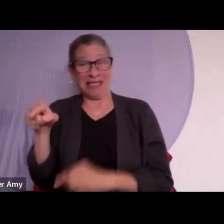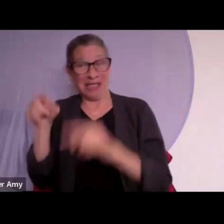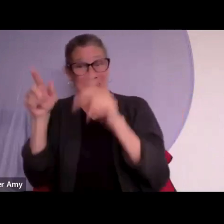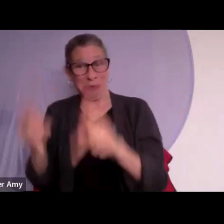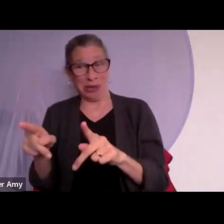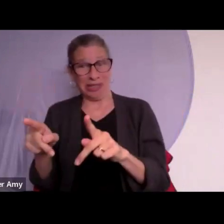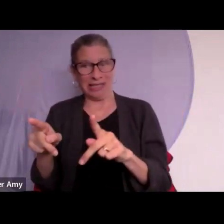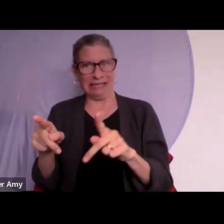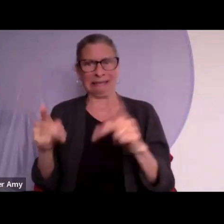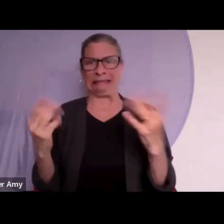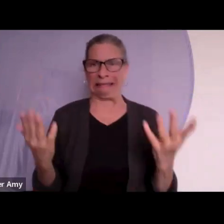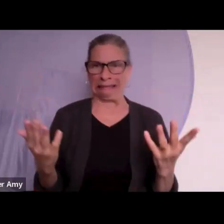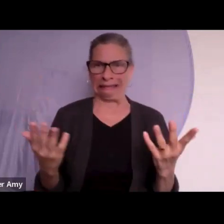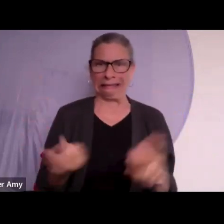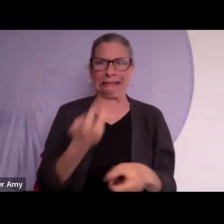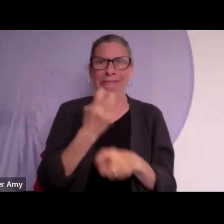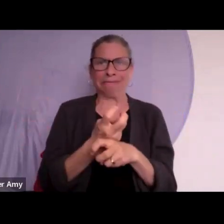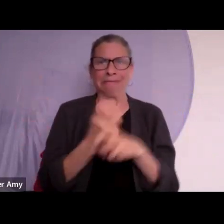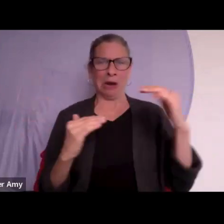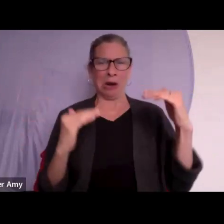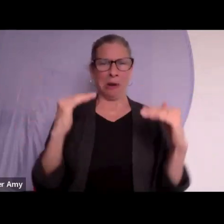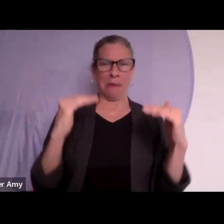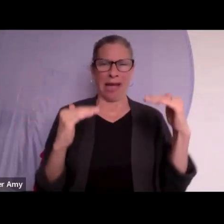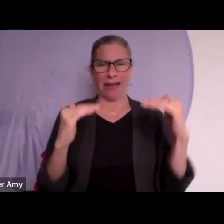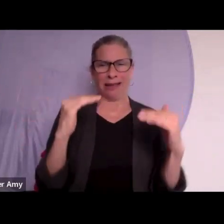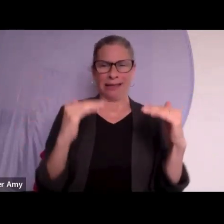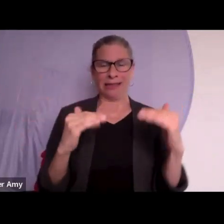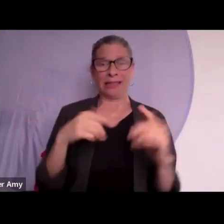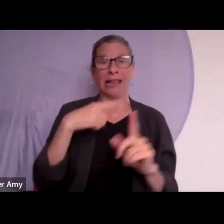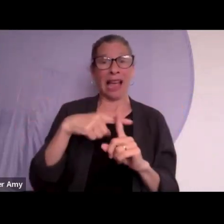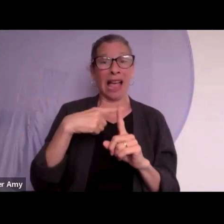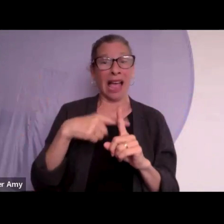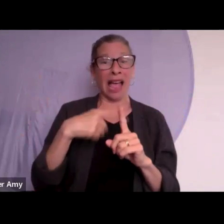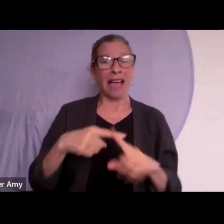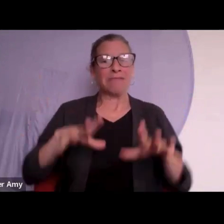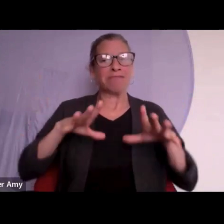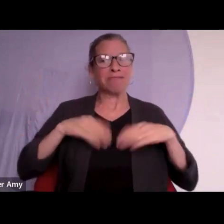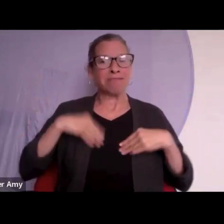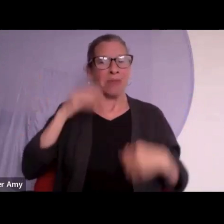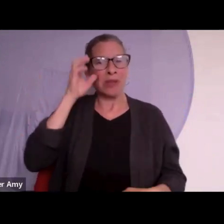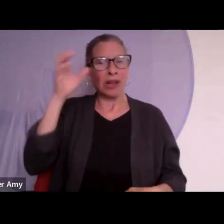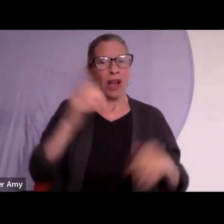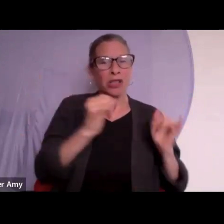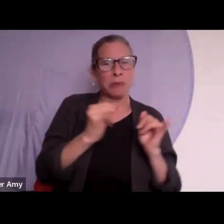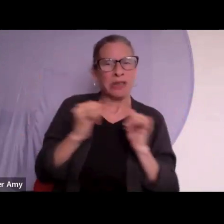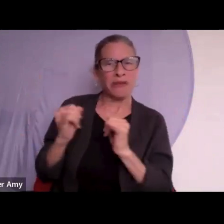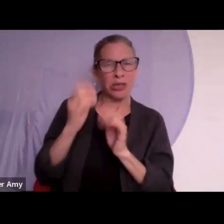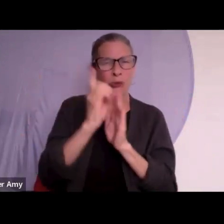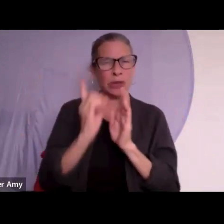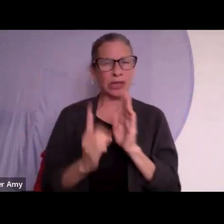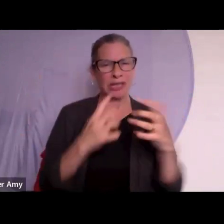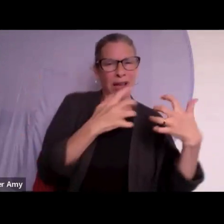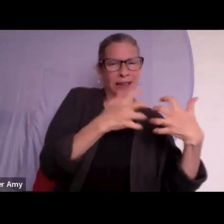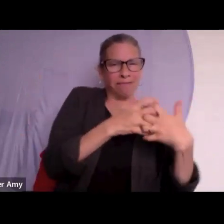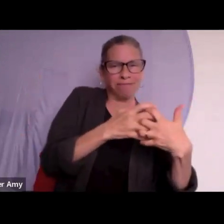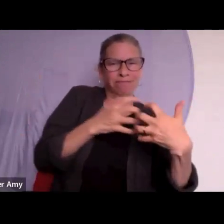balance. And we also tried to adopt this concept of individual design as well. We're looking at each individual person and